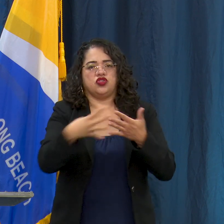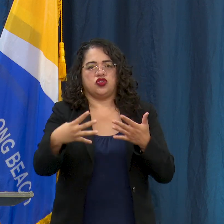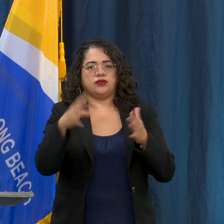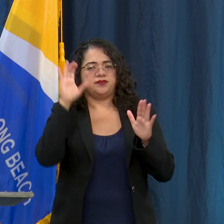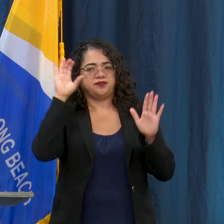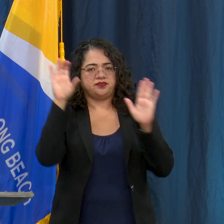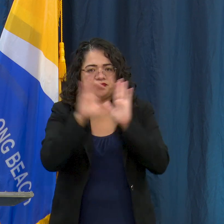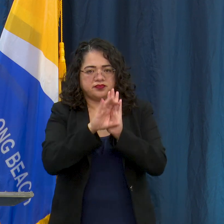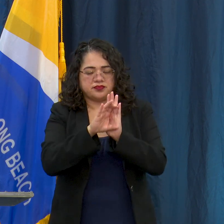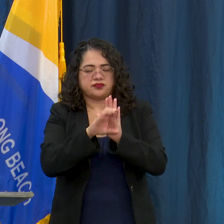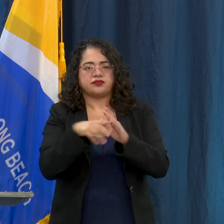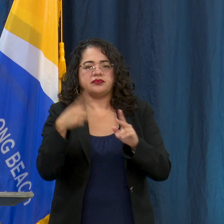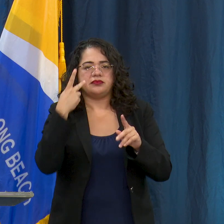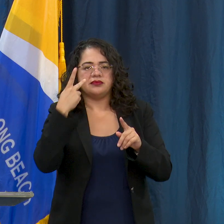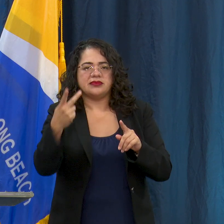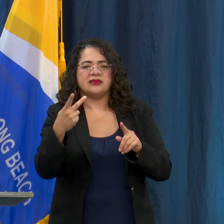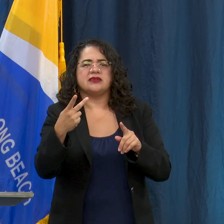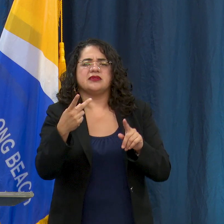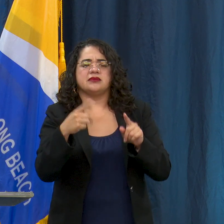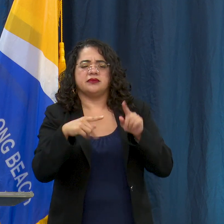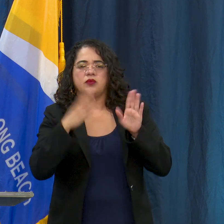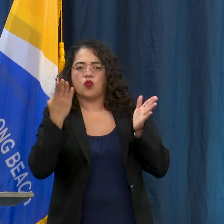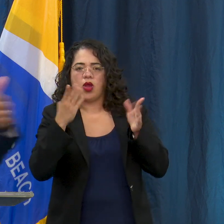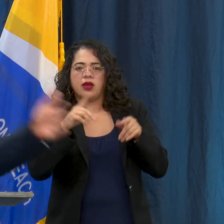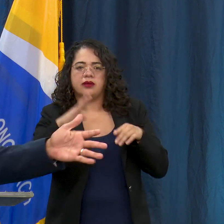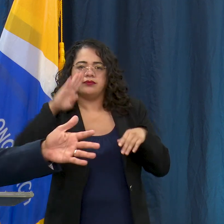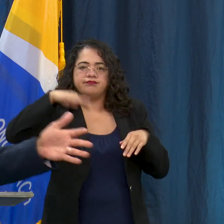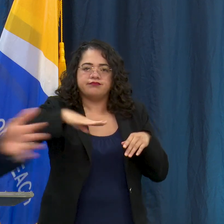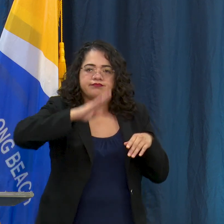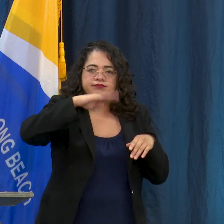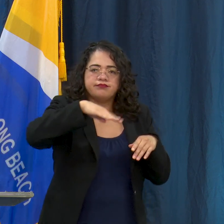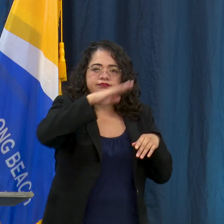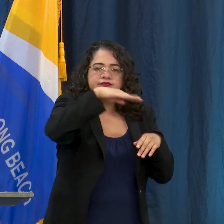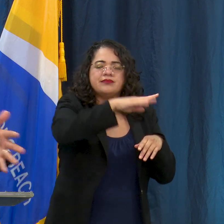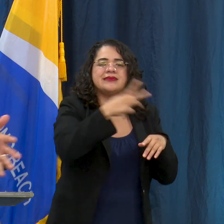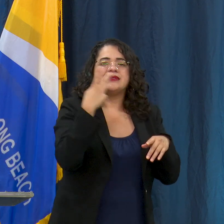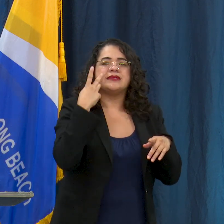have a chance to really look back at the entire crisis and kind of see how we are,